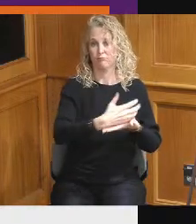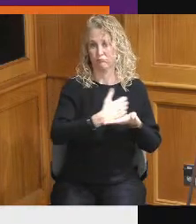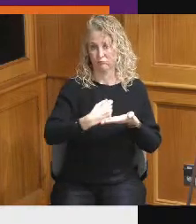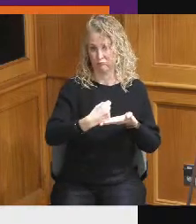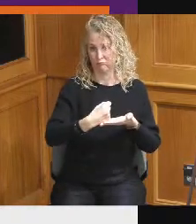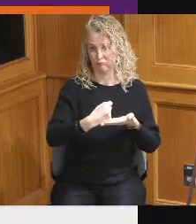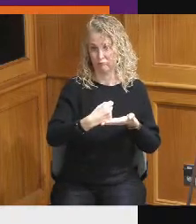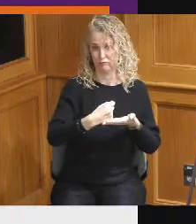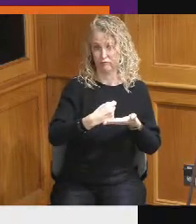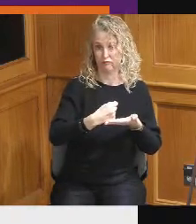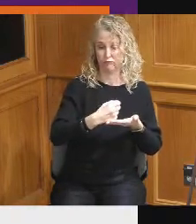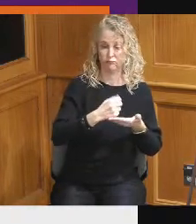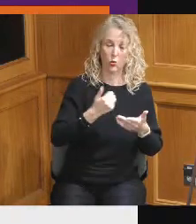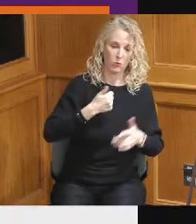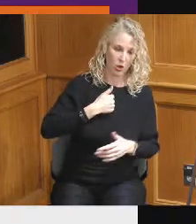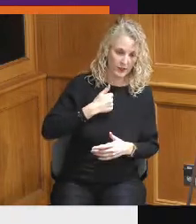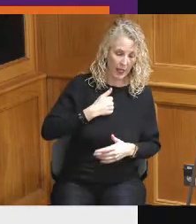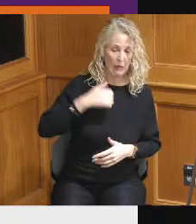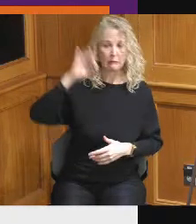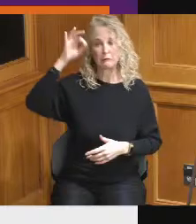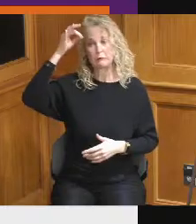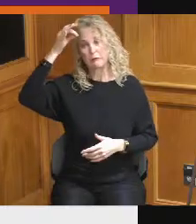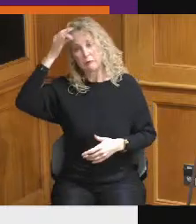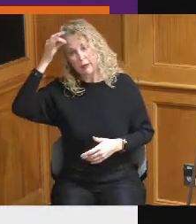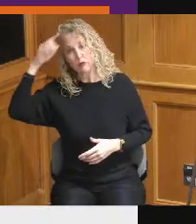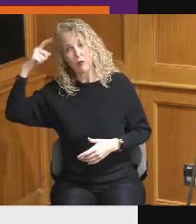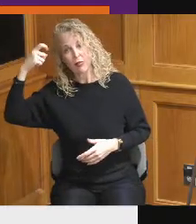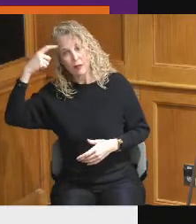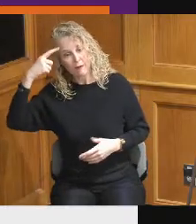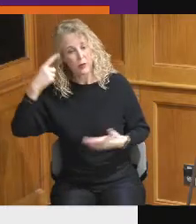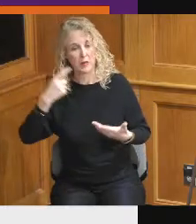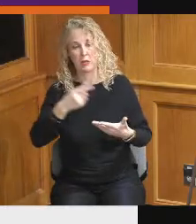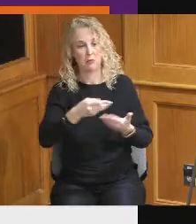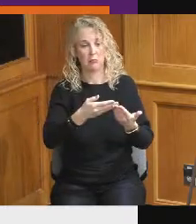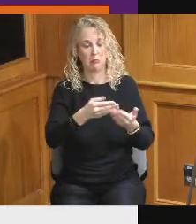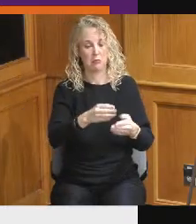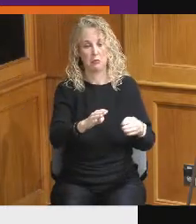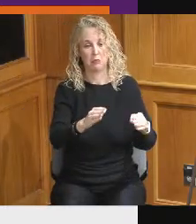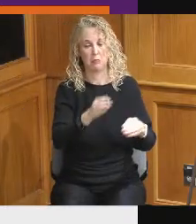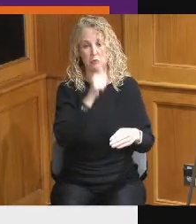government or it's our own operating money that we put into these our own sort of like revenues we've